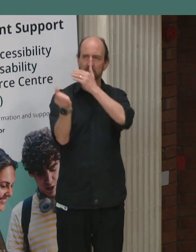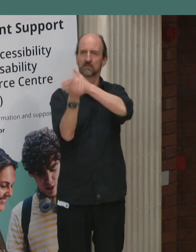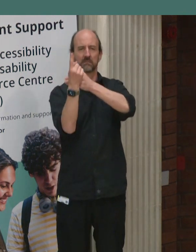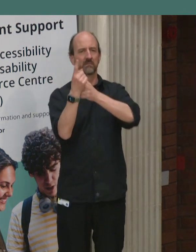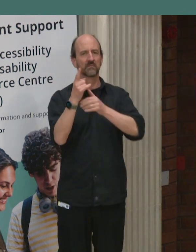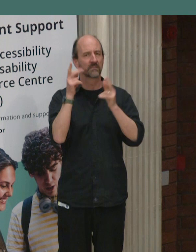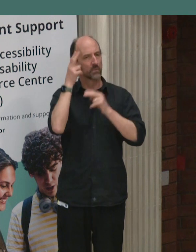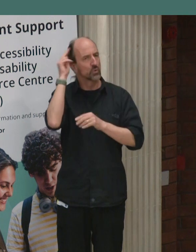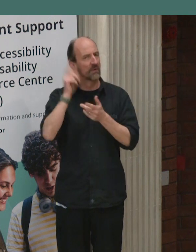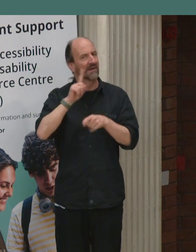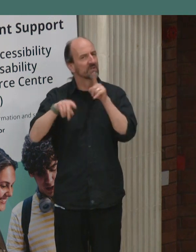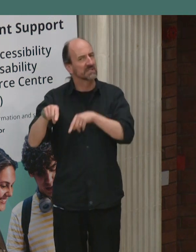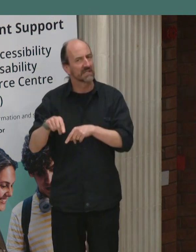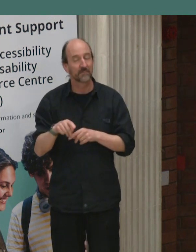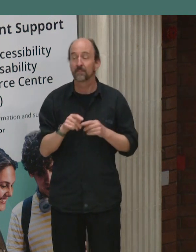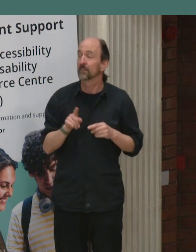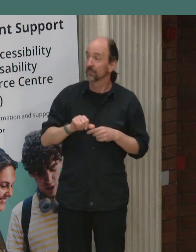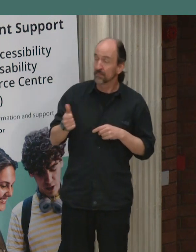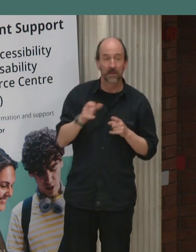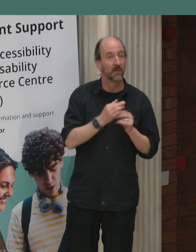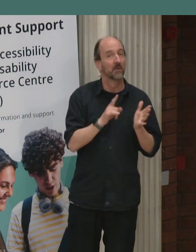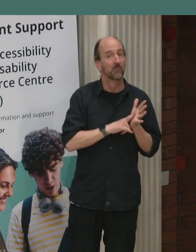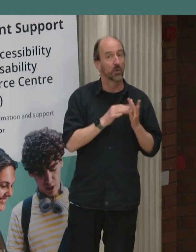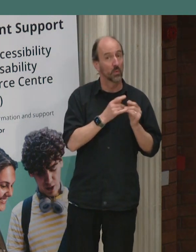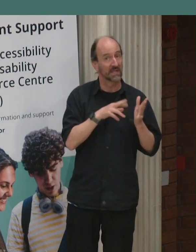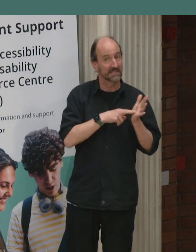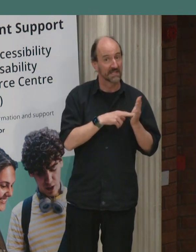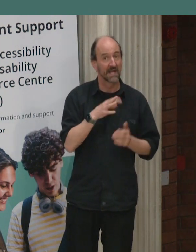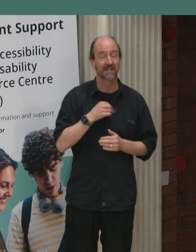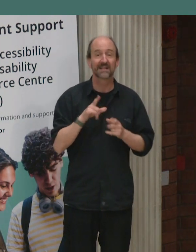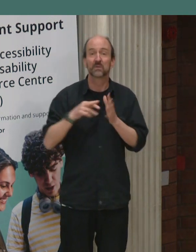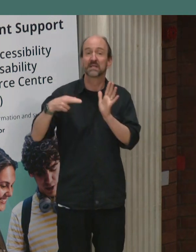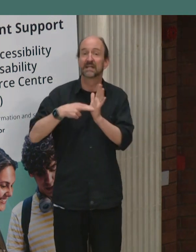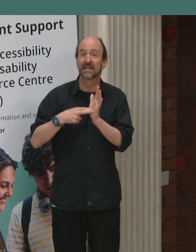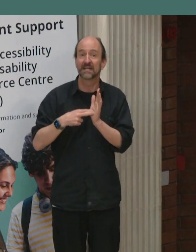Professor Paul Wilkinson is the Clinical Dean at the School of Clinical Medicine here in Cambridge